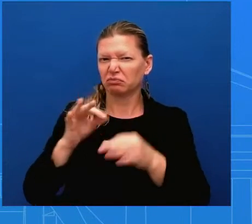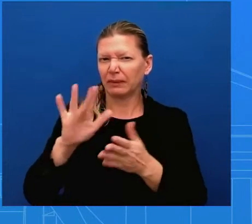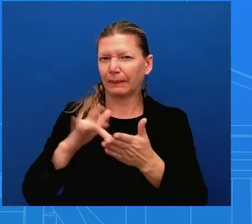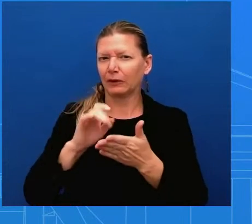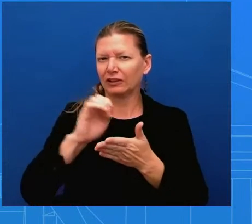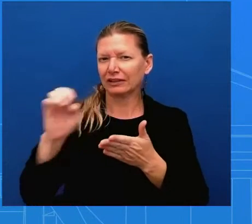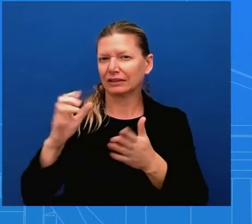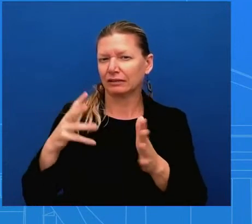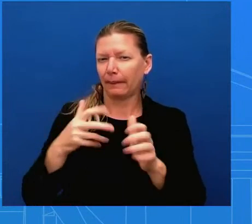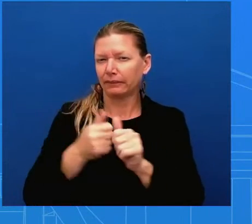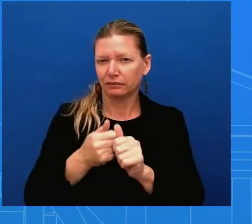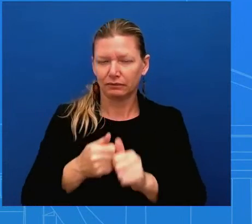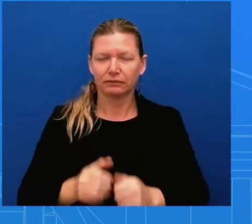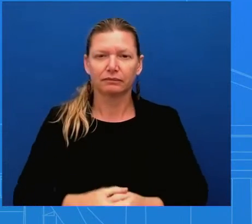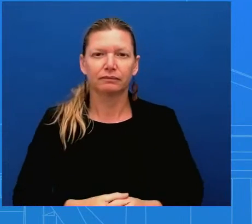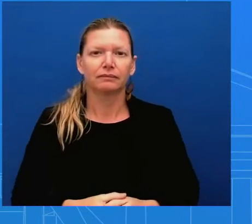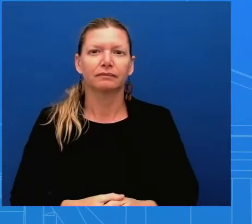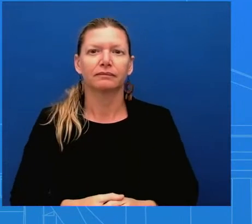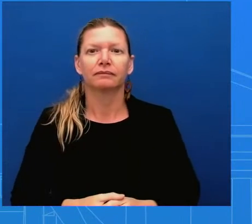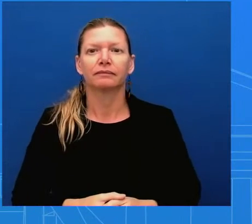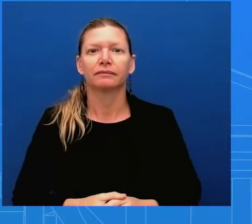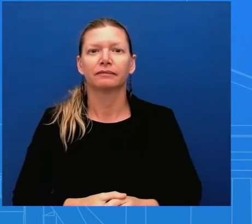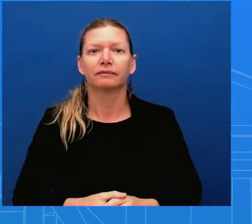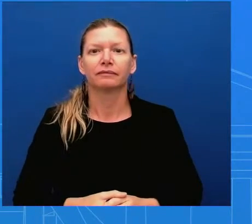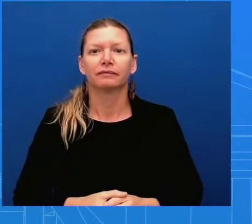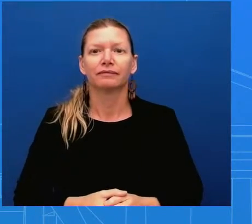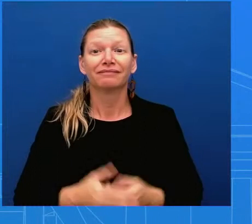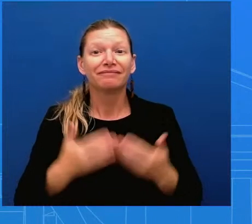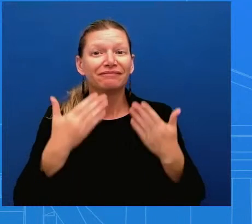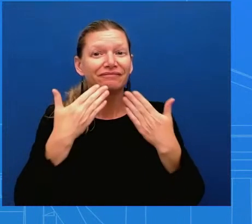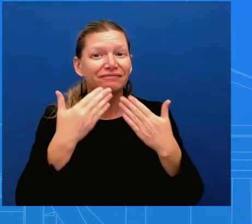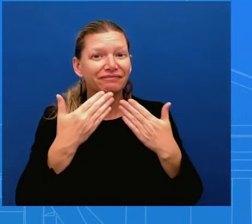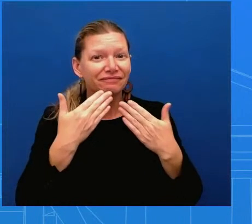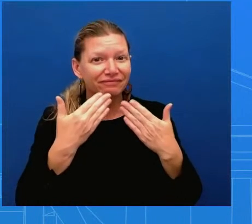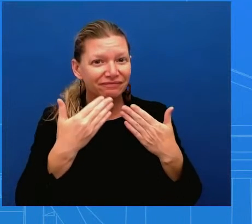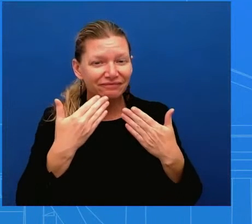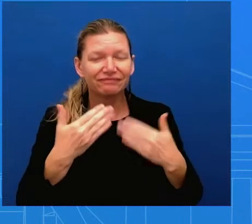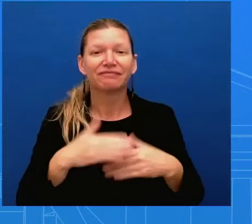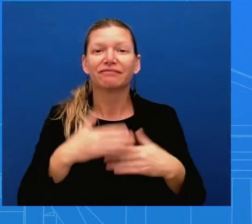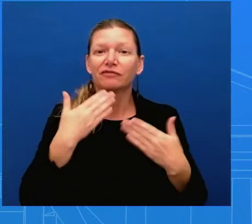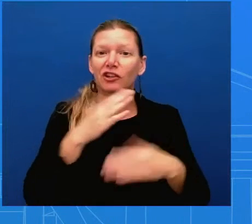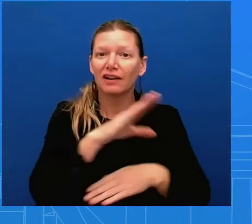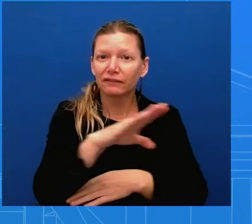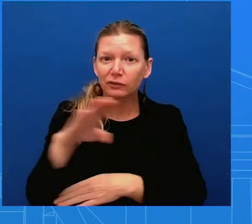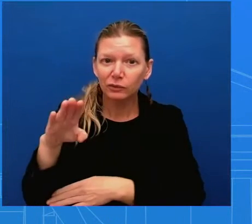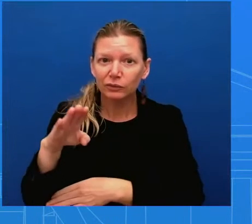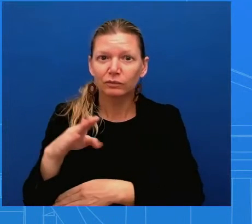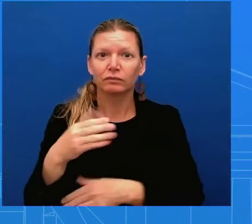Mr. Sullivan: Thank you, Karine. And good afternoon, everyone. Before I take your questions, I want to step back and make some comments